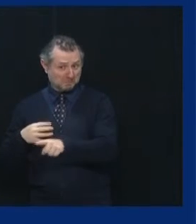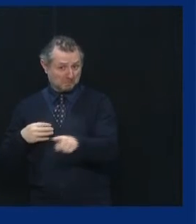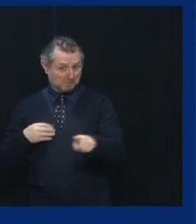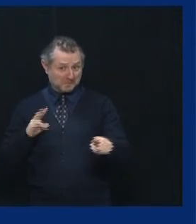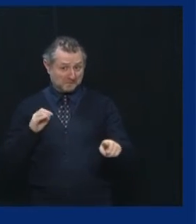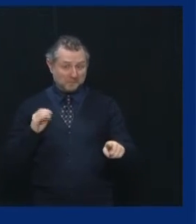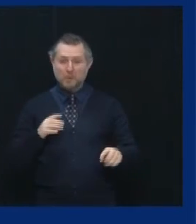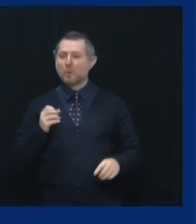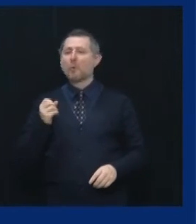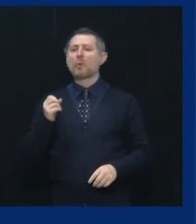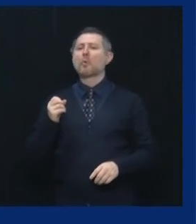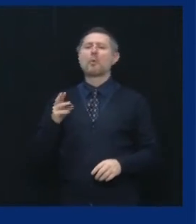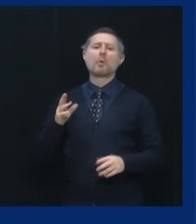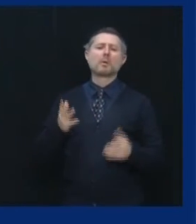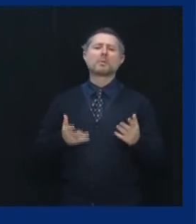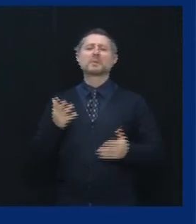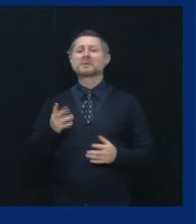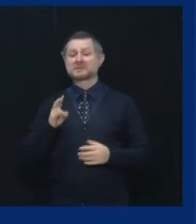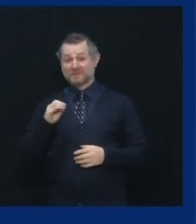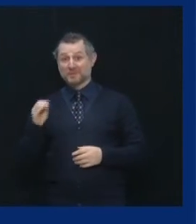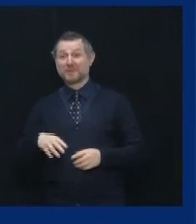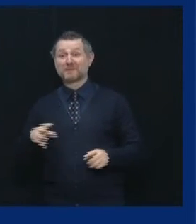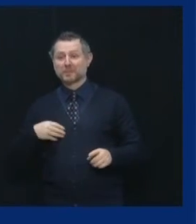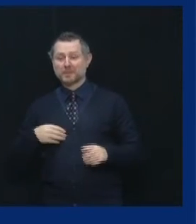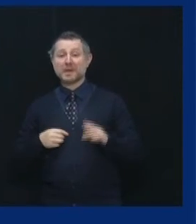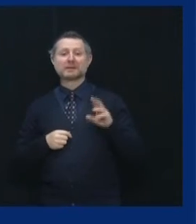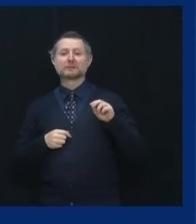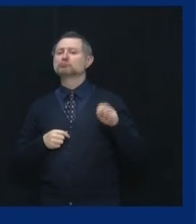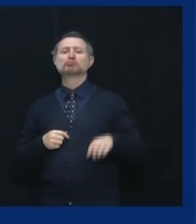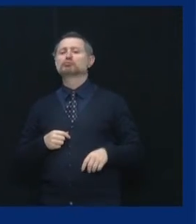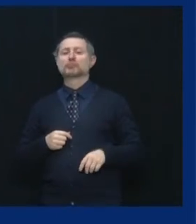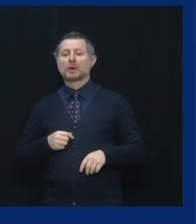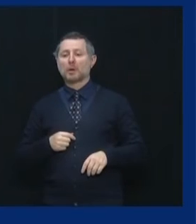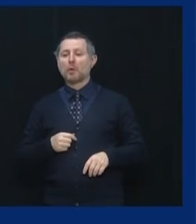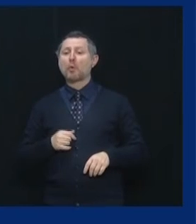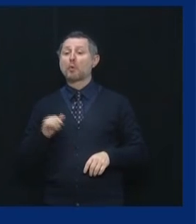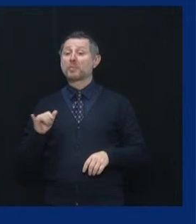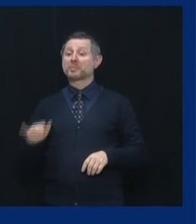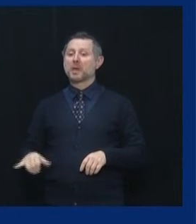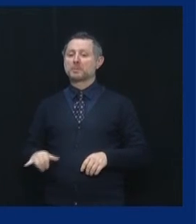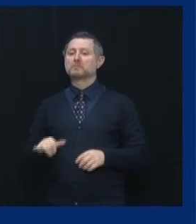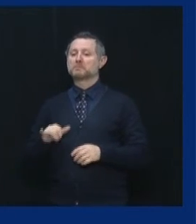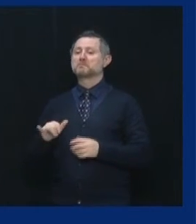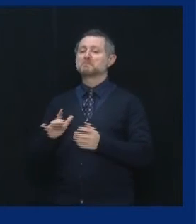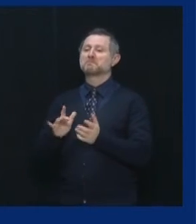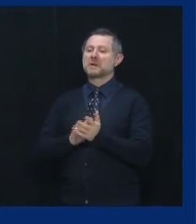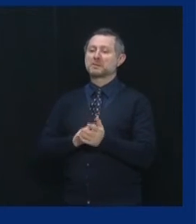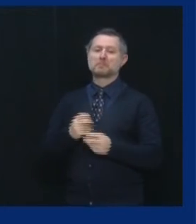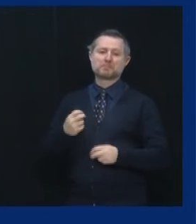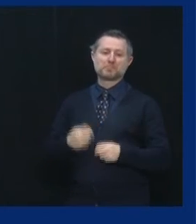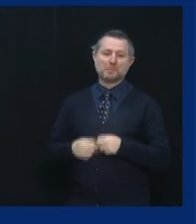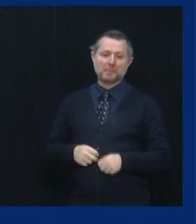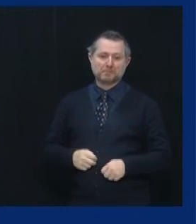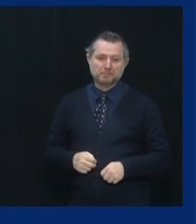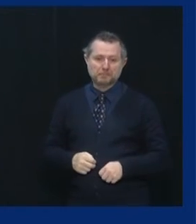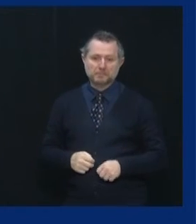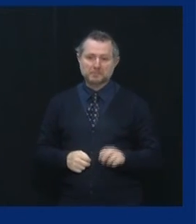ONLY AT 70% ACCEPTANCE RATE.